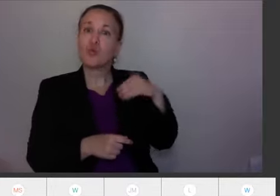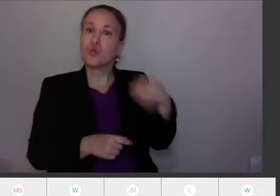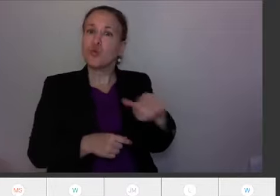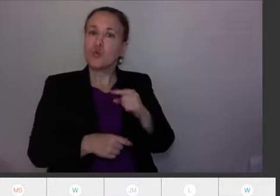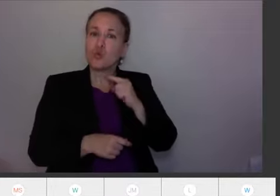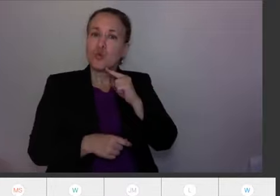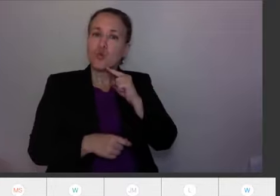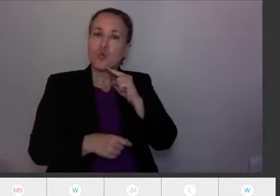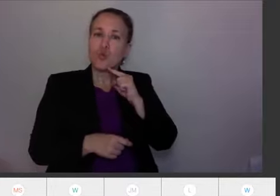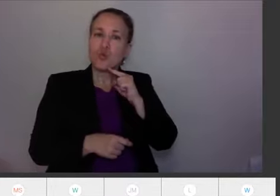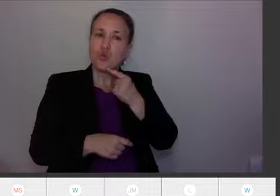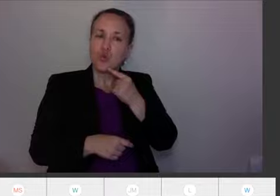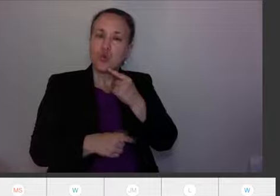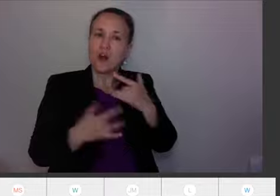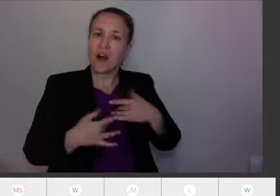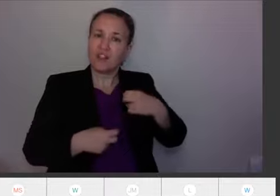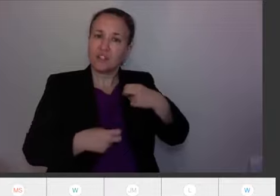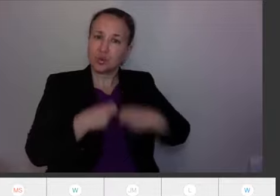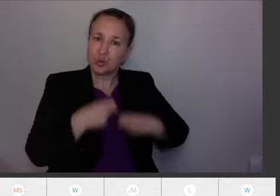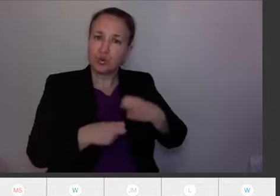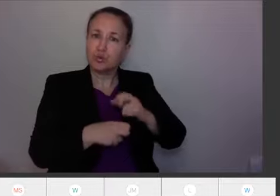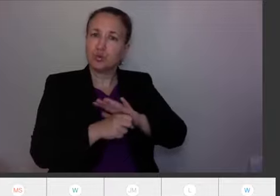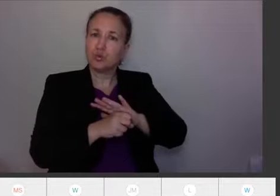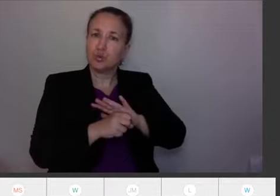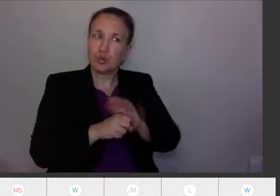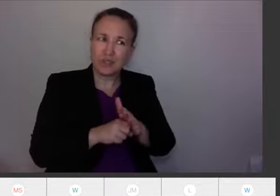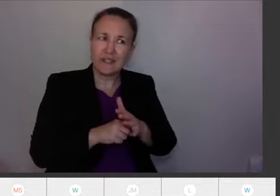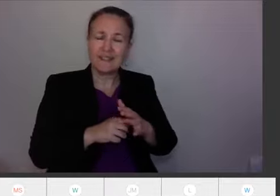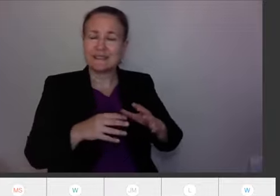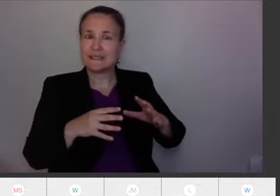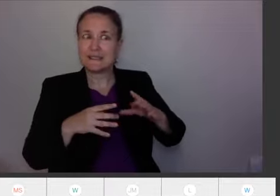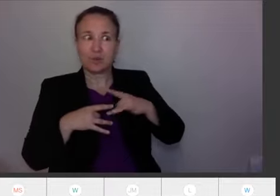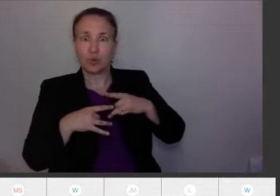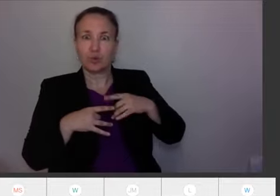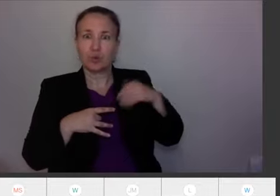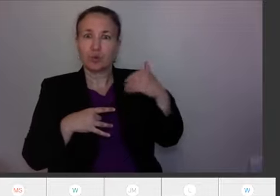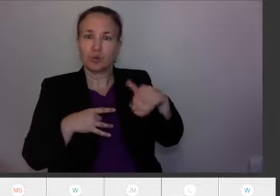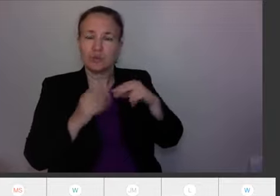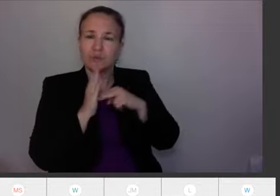complications from the coronavirus so that includes underlying respiratory